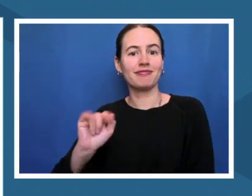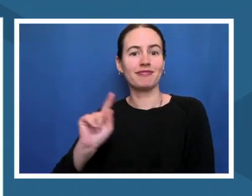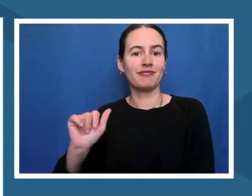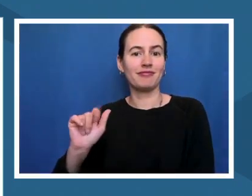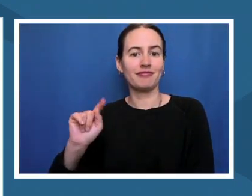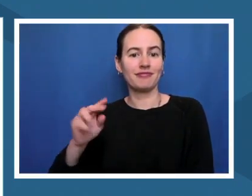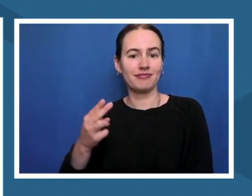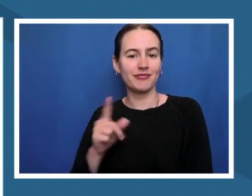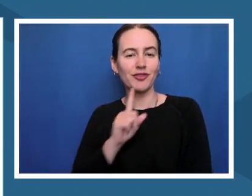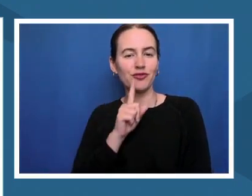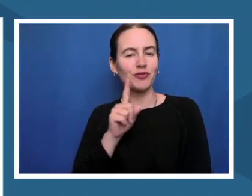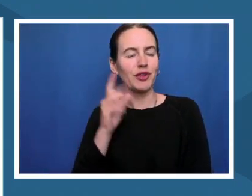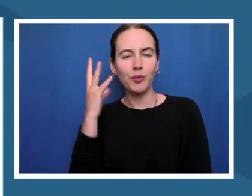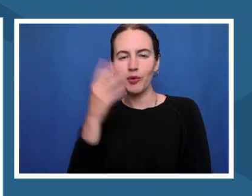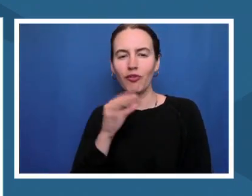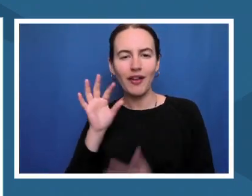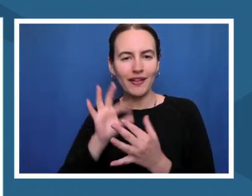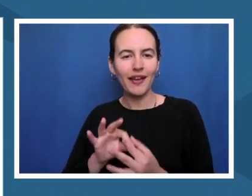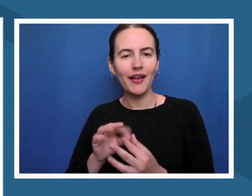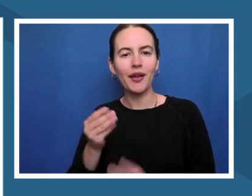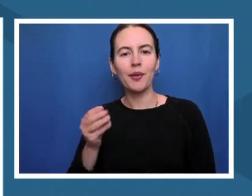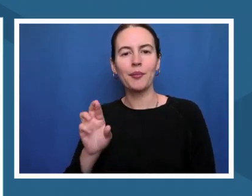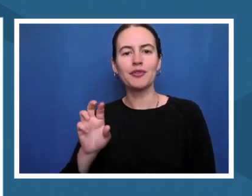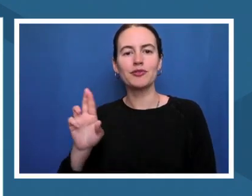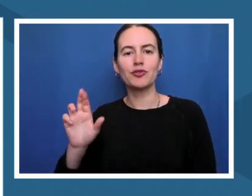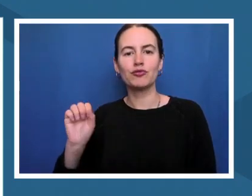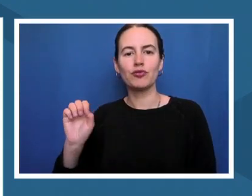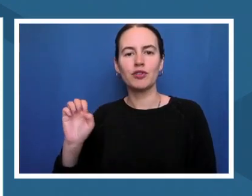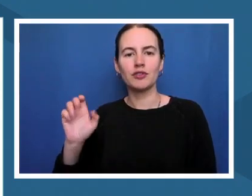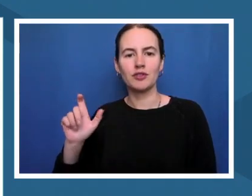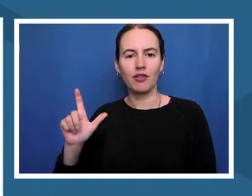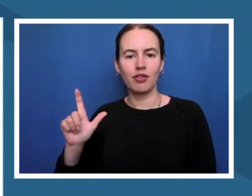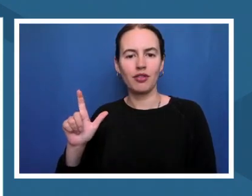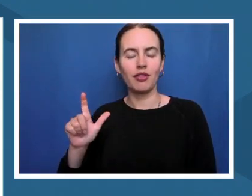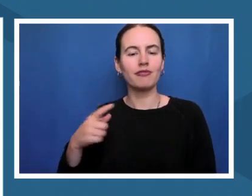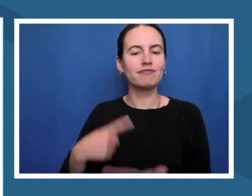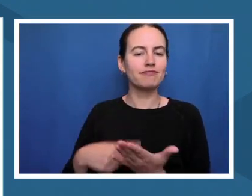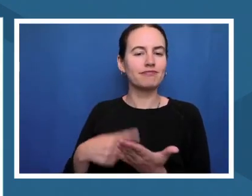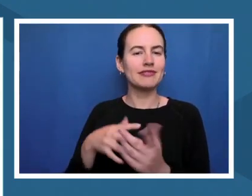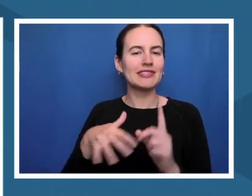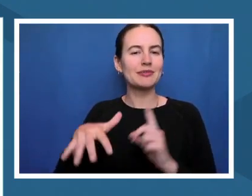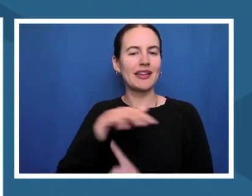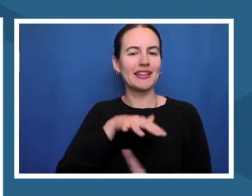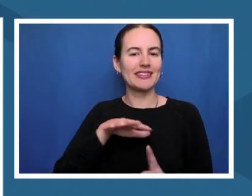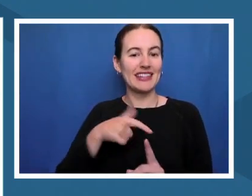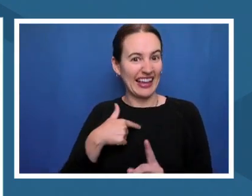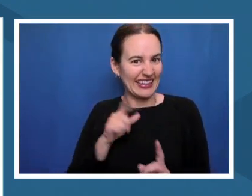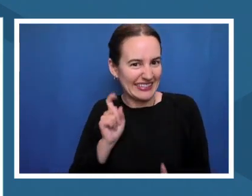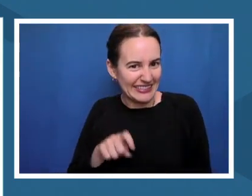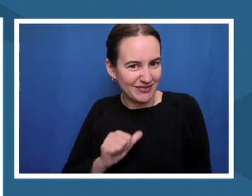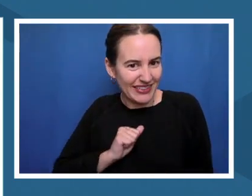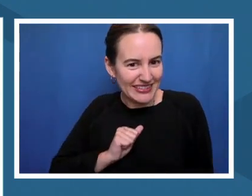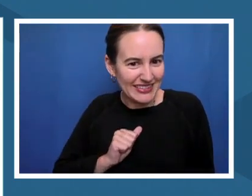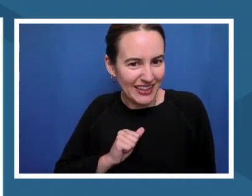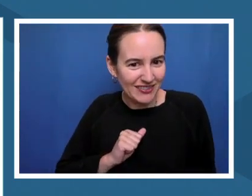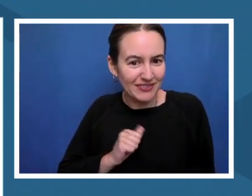talking about when he was talking about the space in his costume thank you for that i needed that because i was like